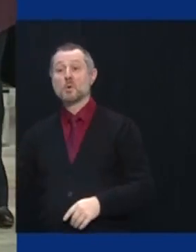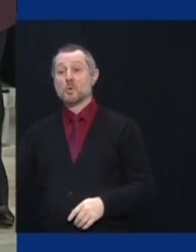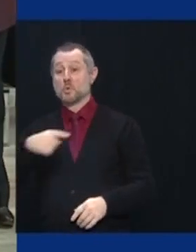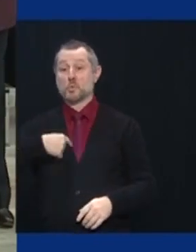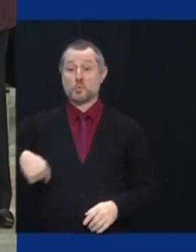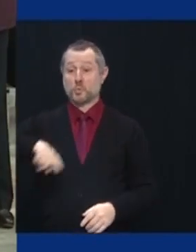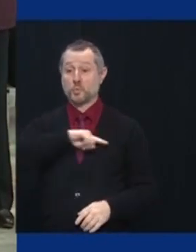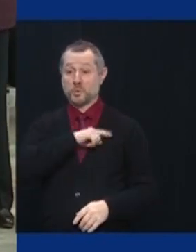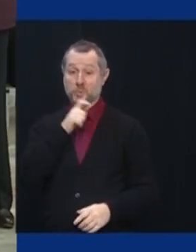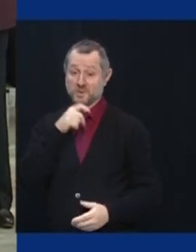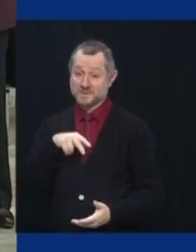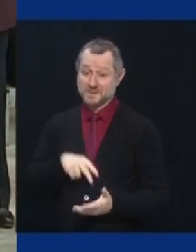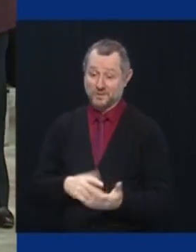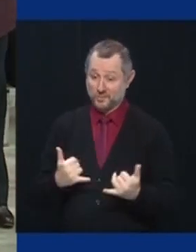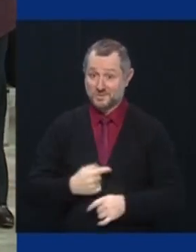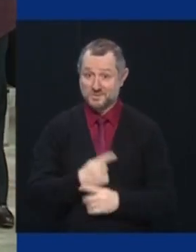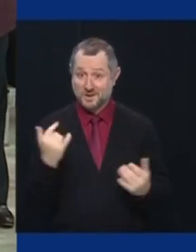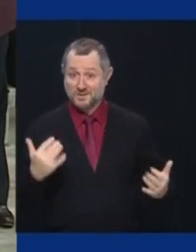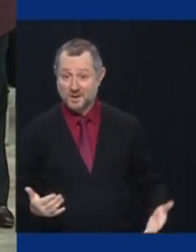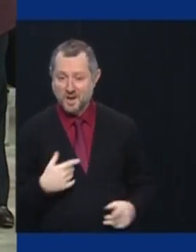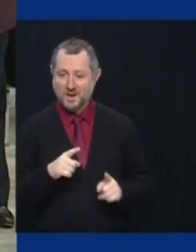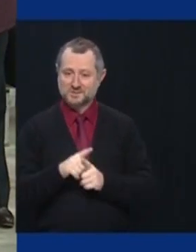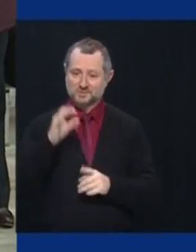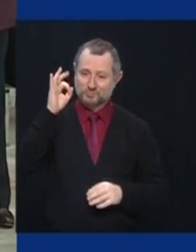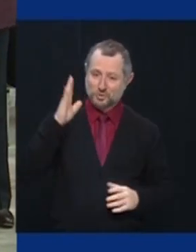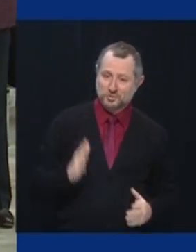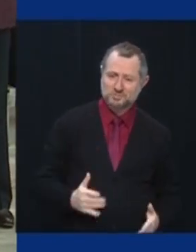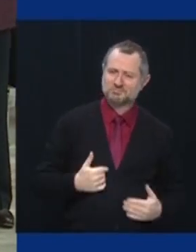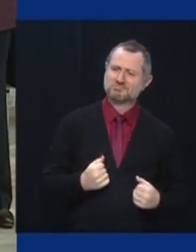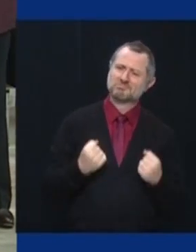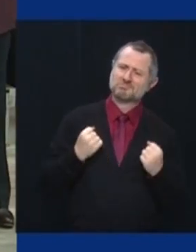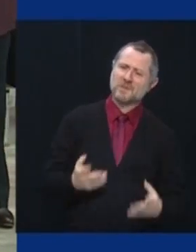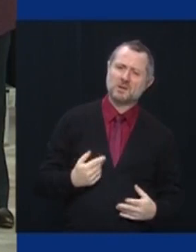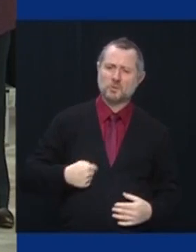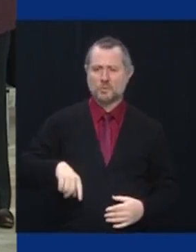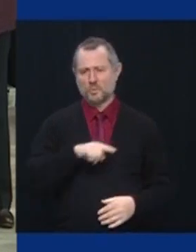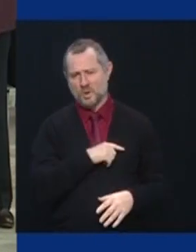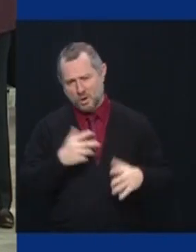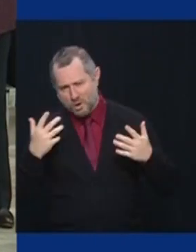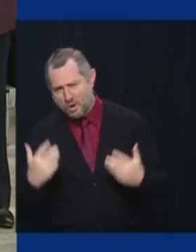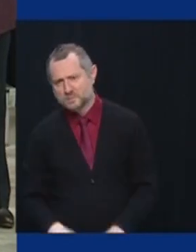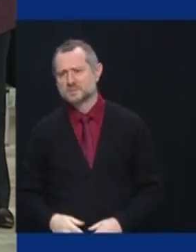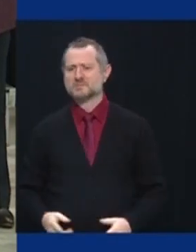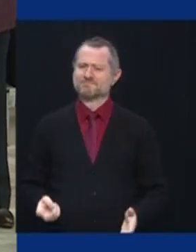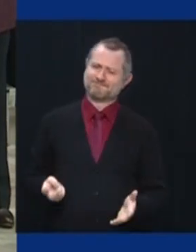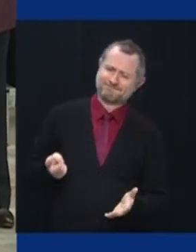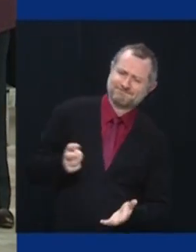FOR THOSE WHO WILL NOT THINK ABOUT THE FAMILIES OF OTHERS. FOR THOSE OF US THAT STAND HERE